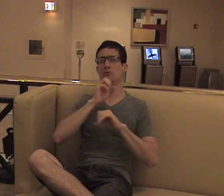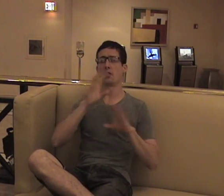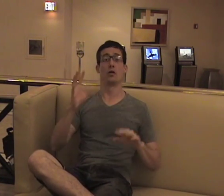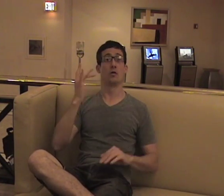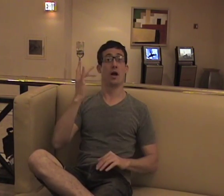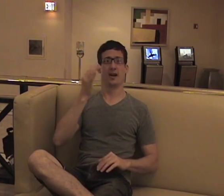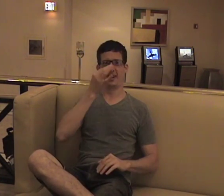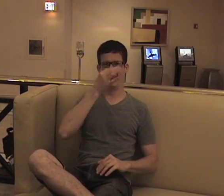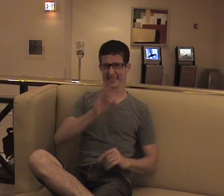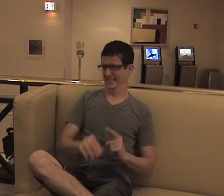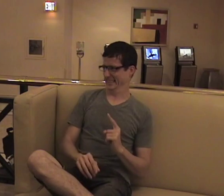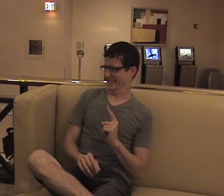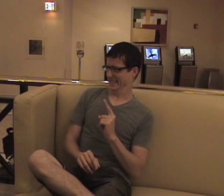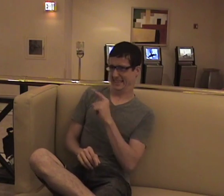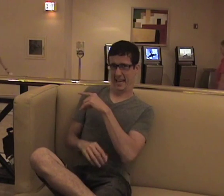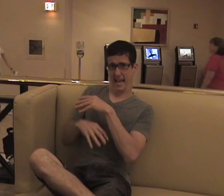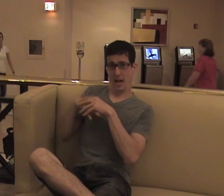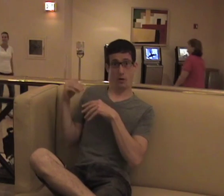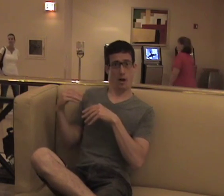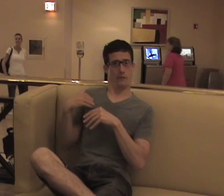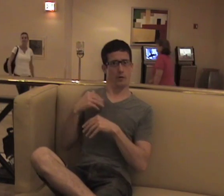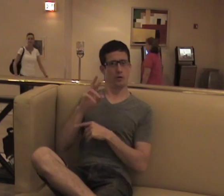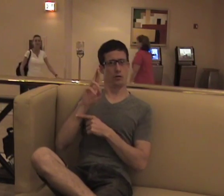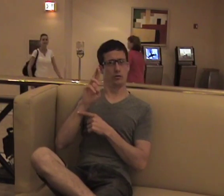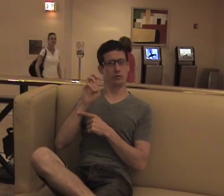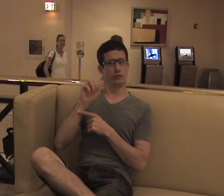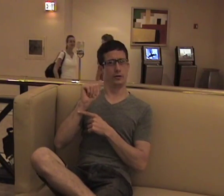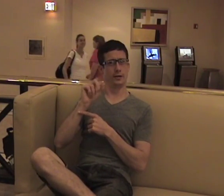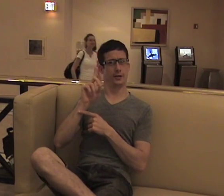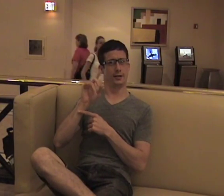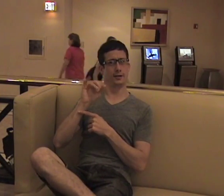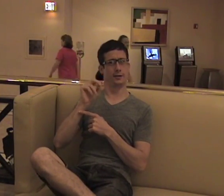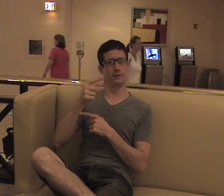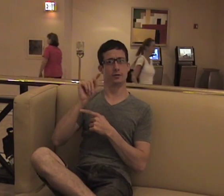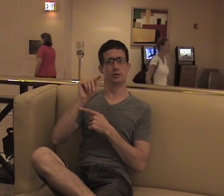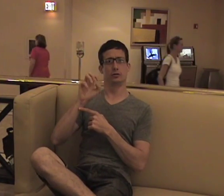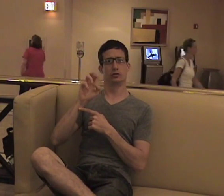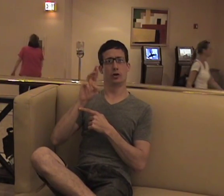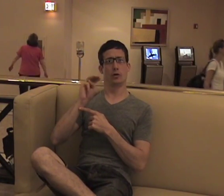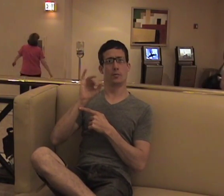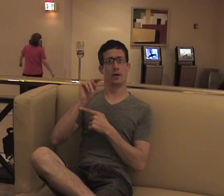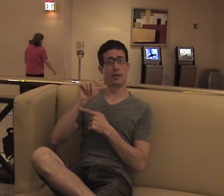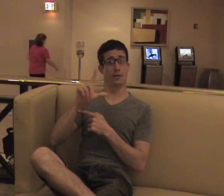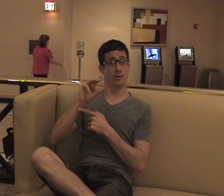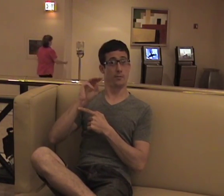There is a place just outside the hotel, the Reading Terminal Market